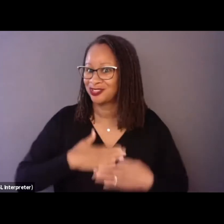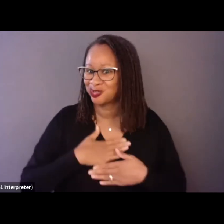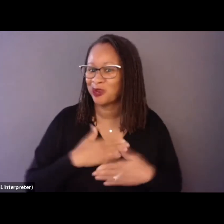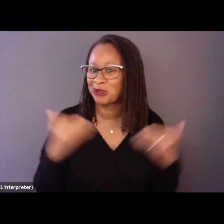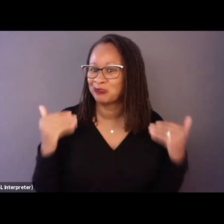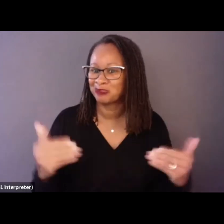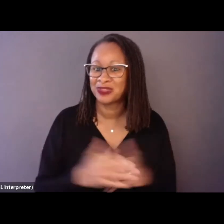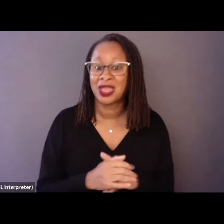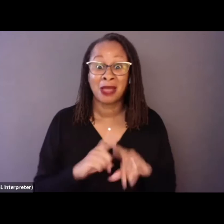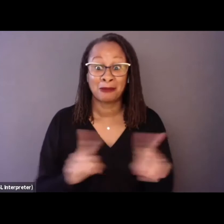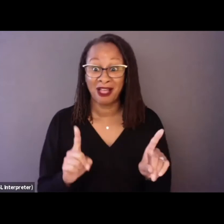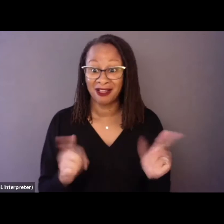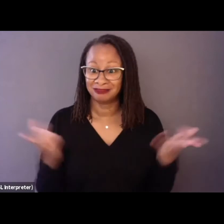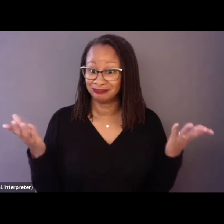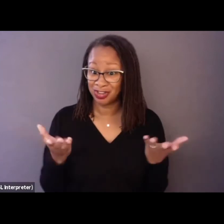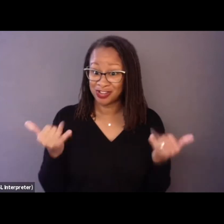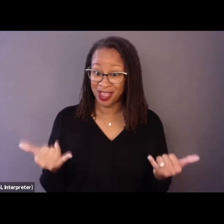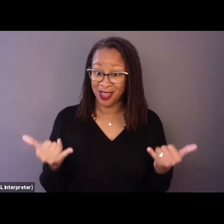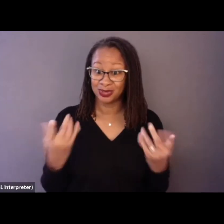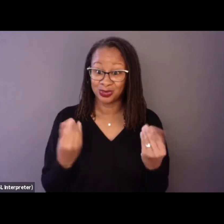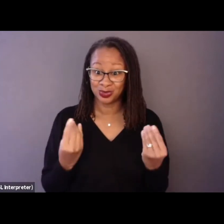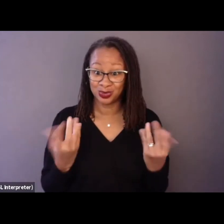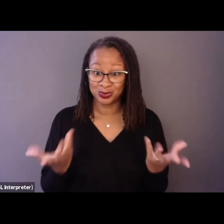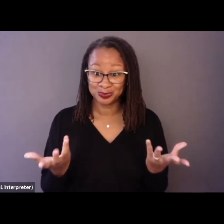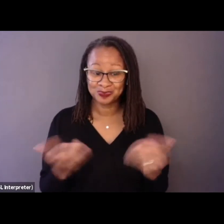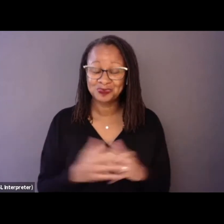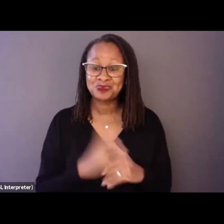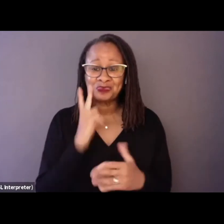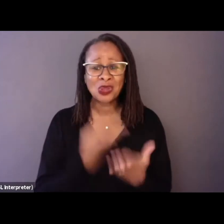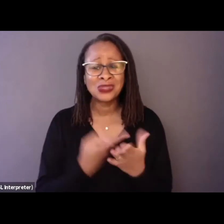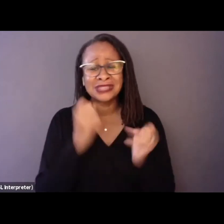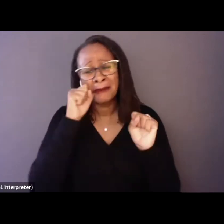But you all are here to witness an amazing conversation